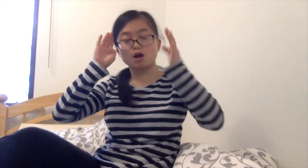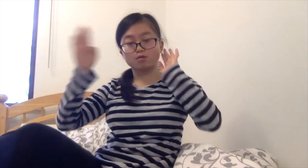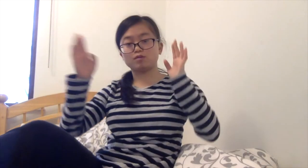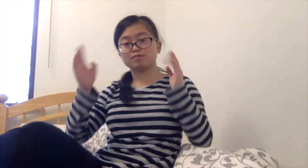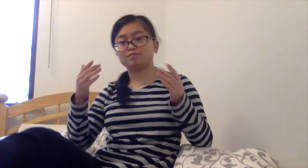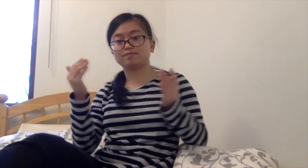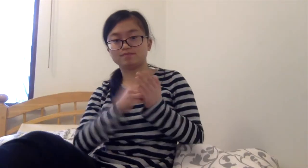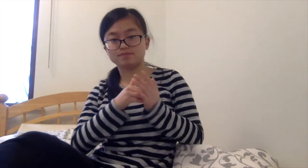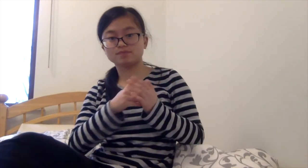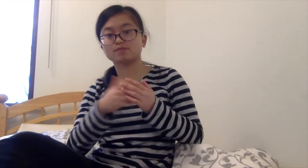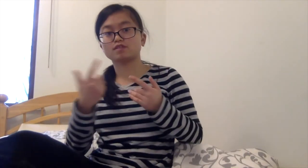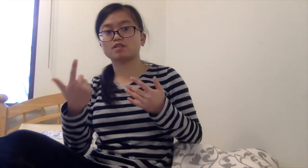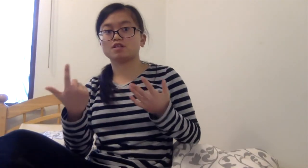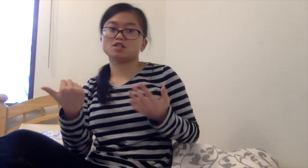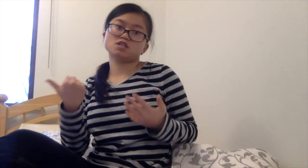Hello again